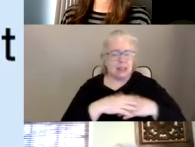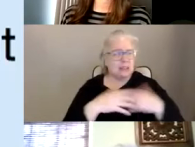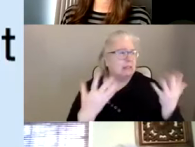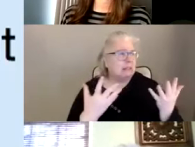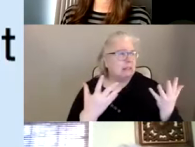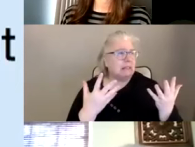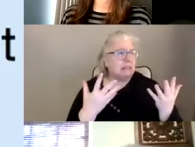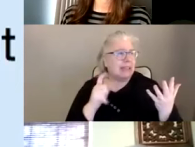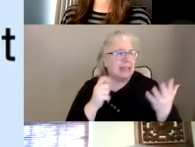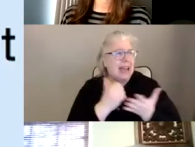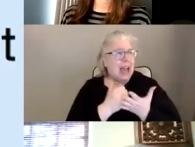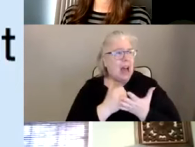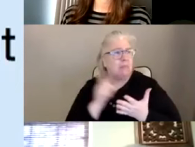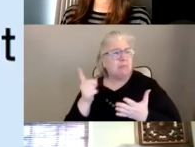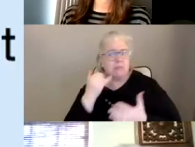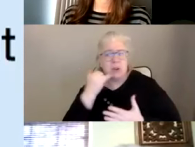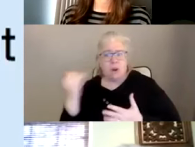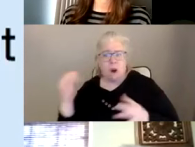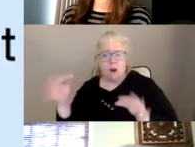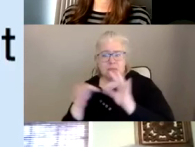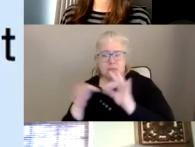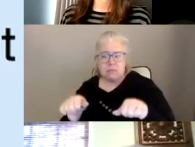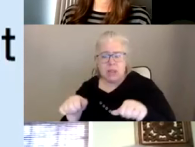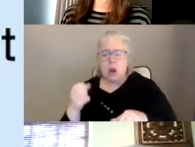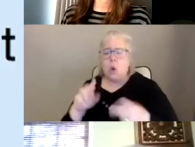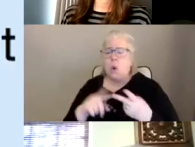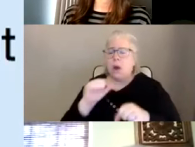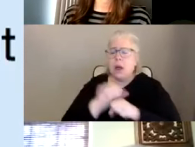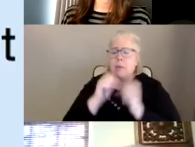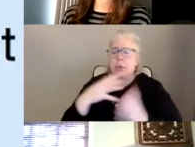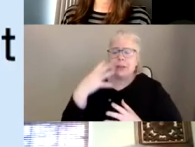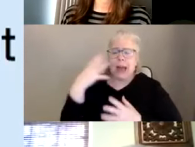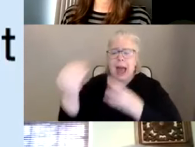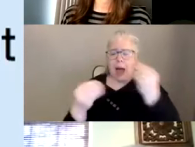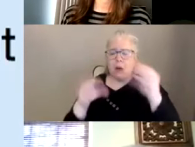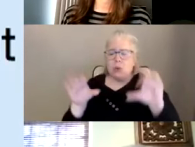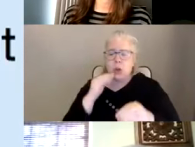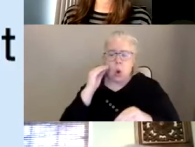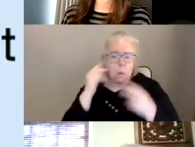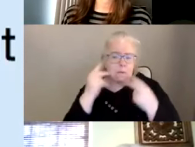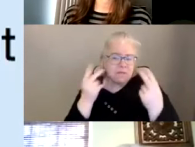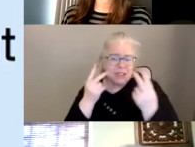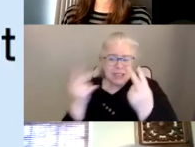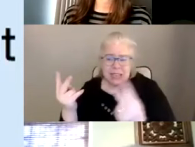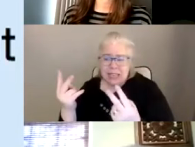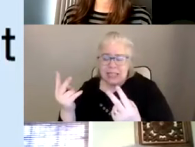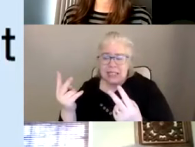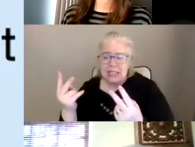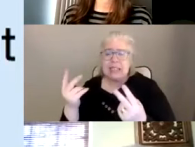Or if you have employees that are out in the field doing home visits and they come across a consumer